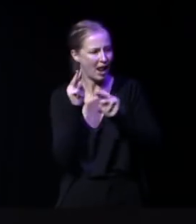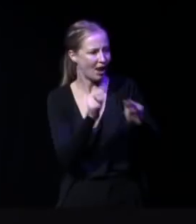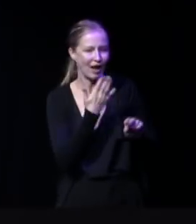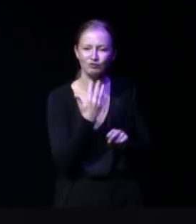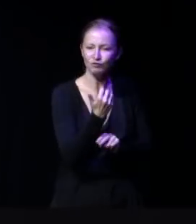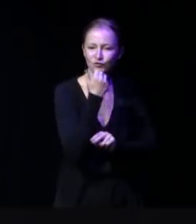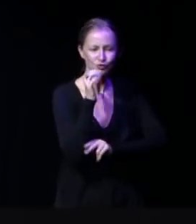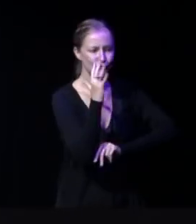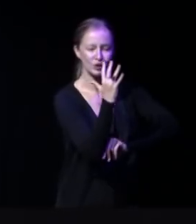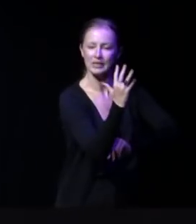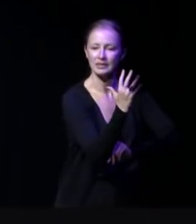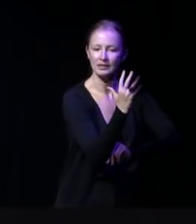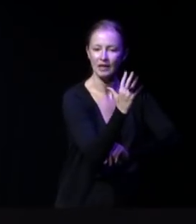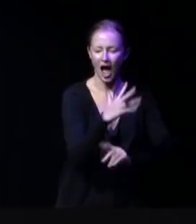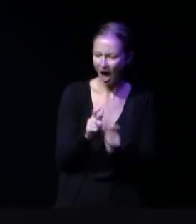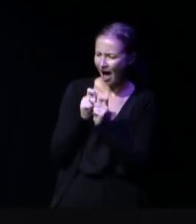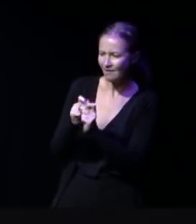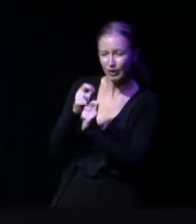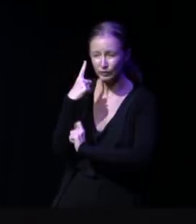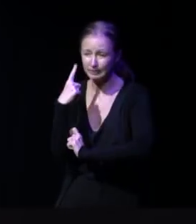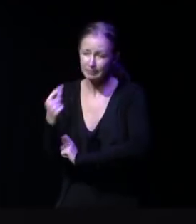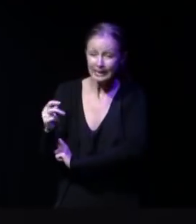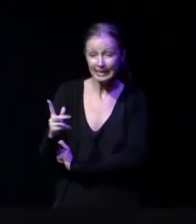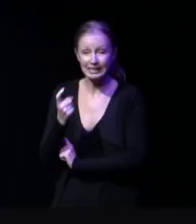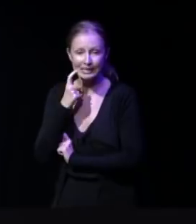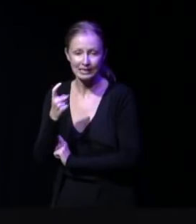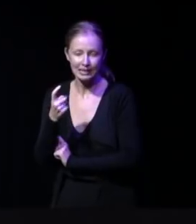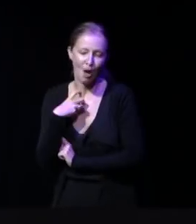We value speed and convenience more than we appreciate depth